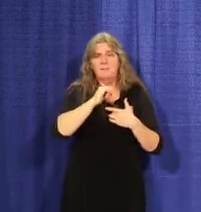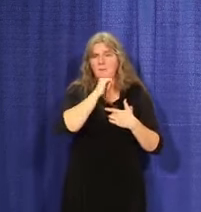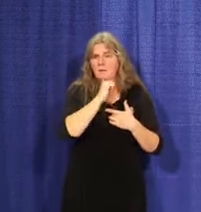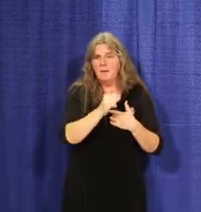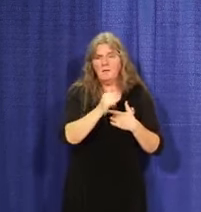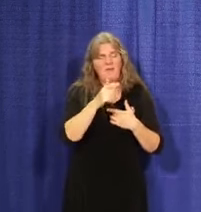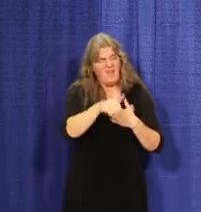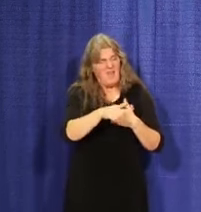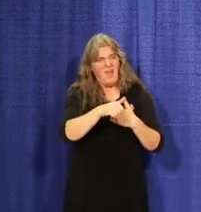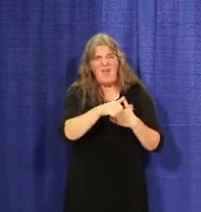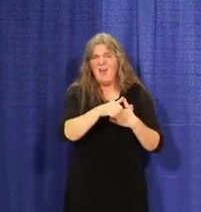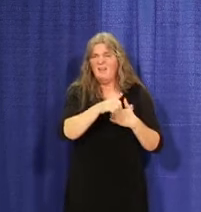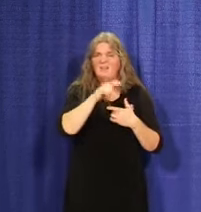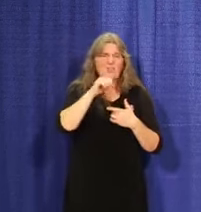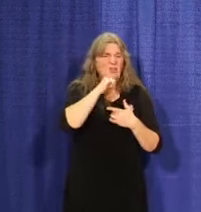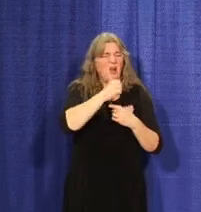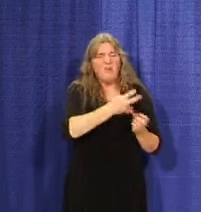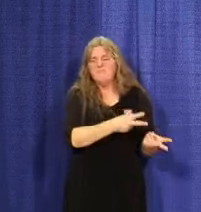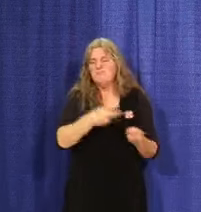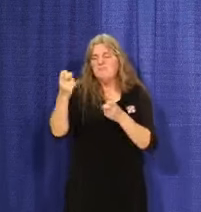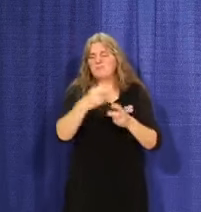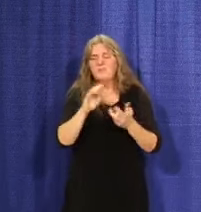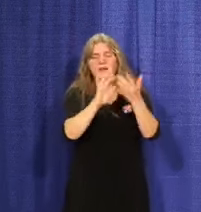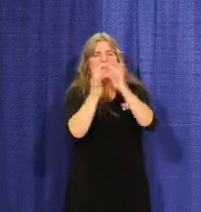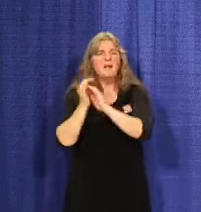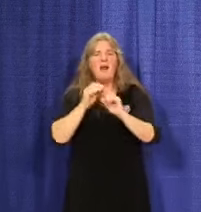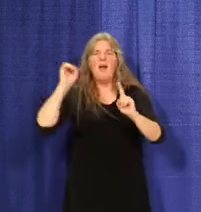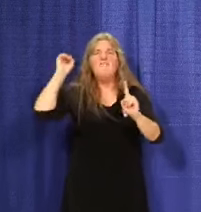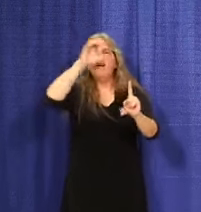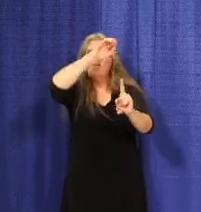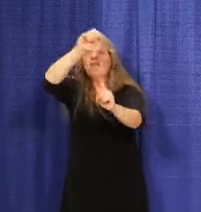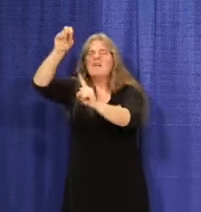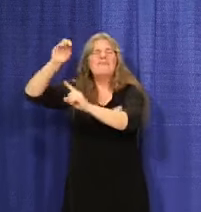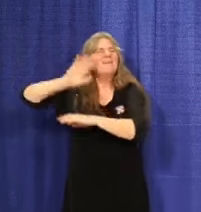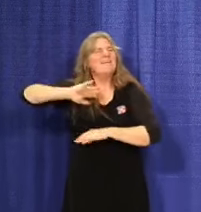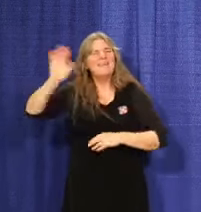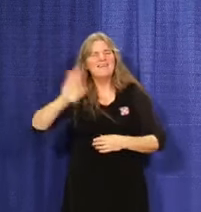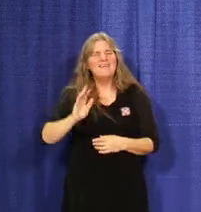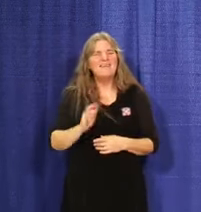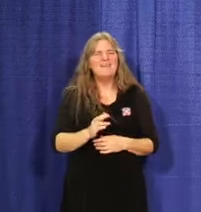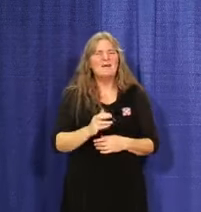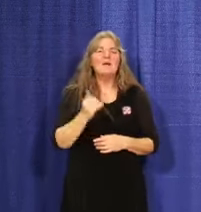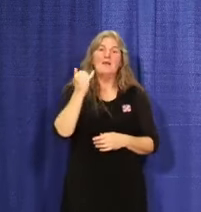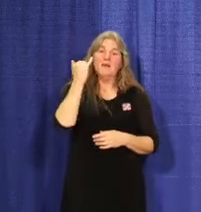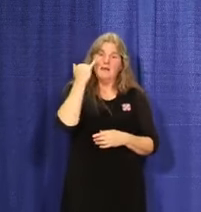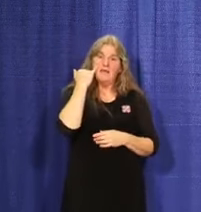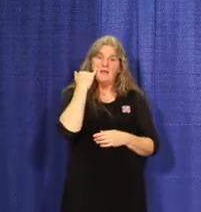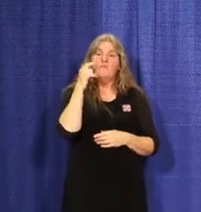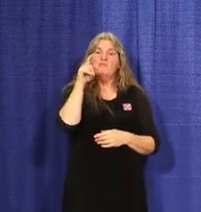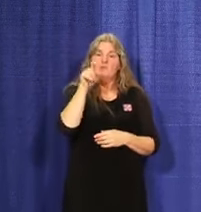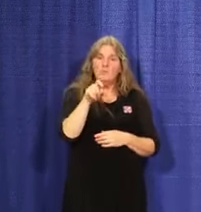Ignore the rumour mill. You will be contacted if you need to do something other than what you're doing, or should be